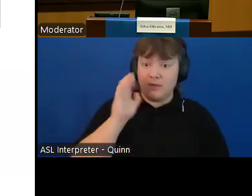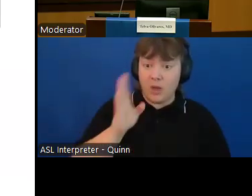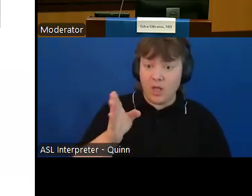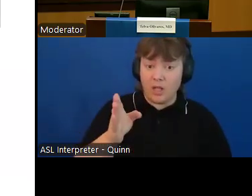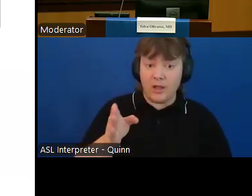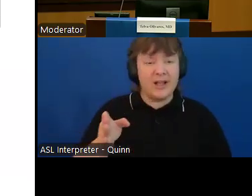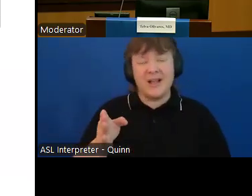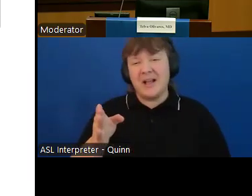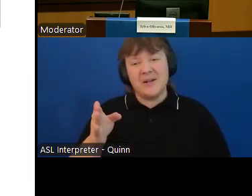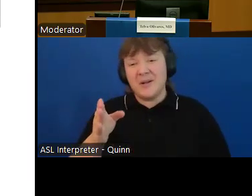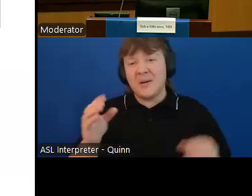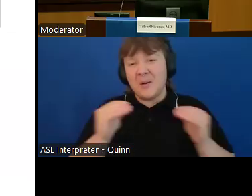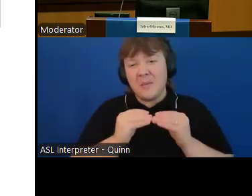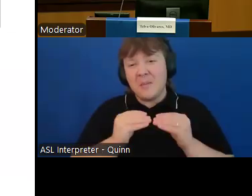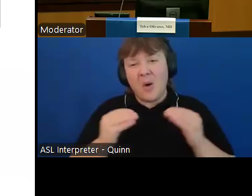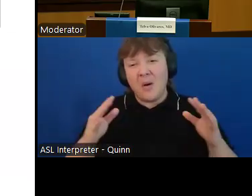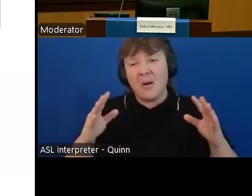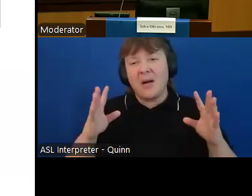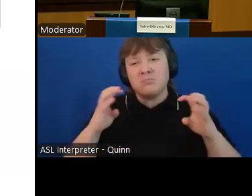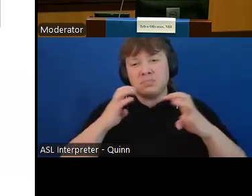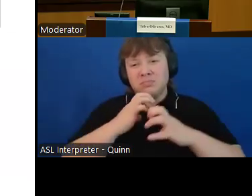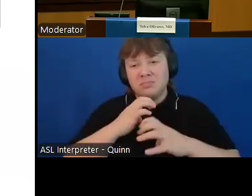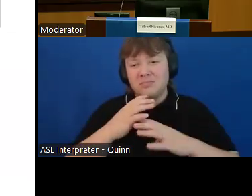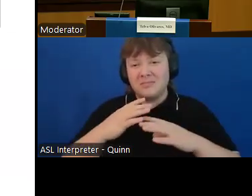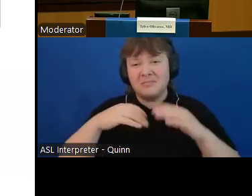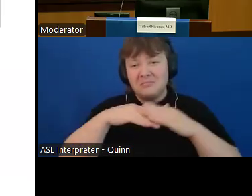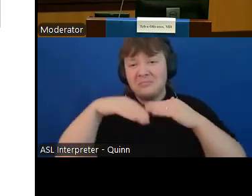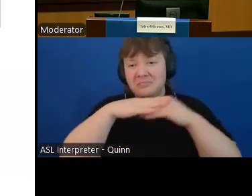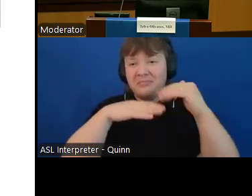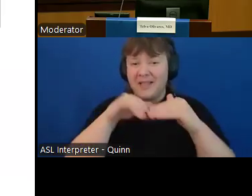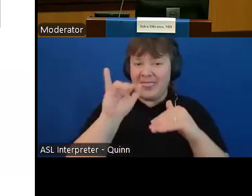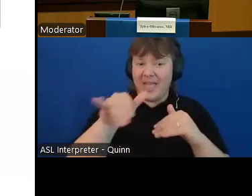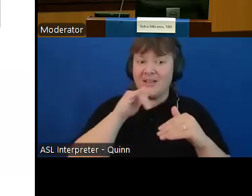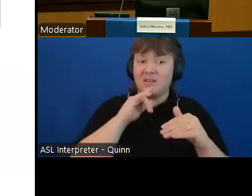clearly much more complicated than that. And so our message is and has been made. Inquiries are